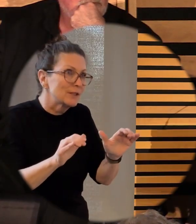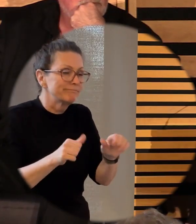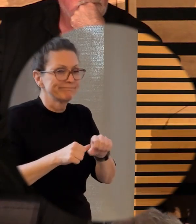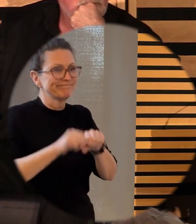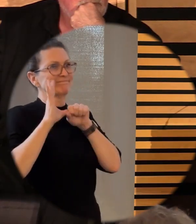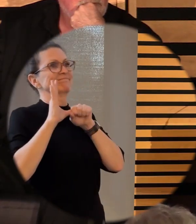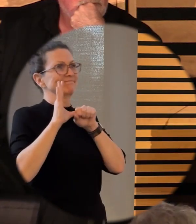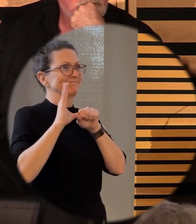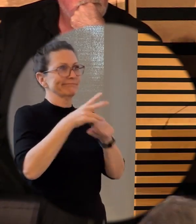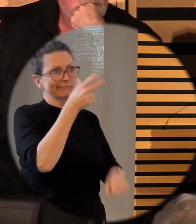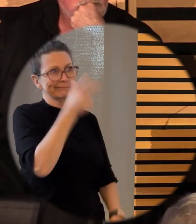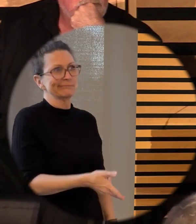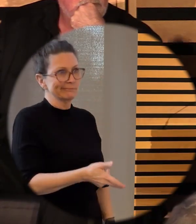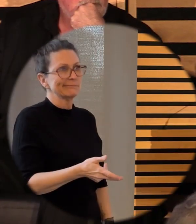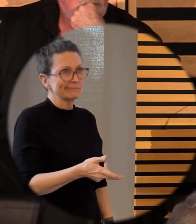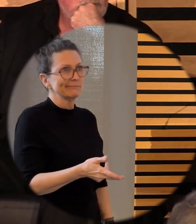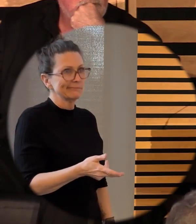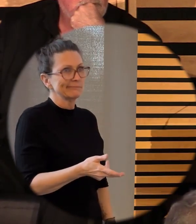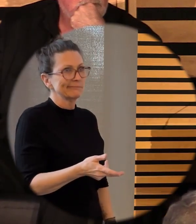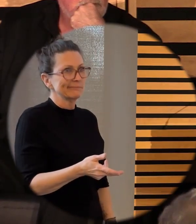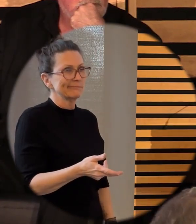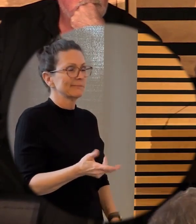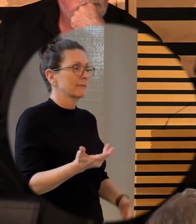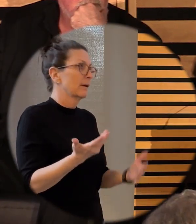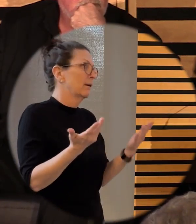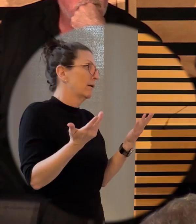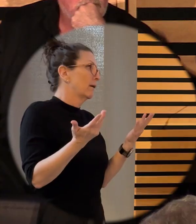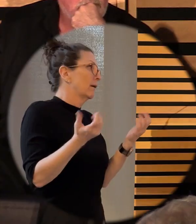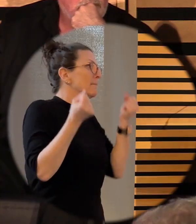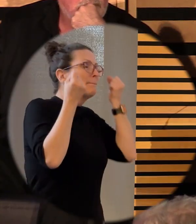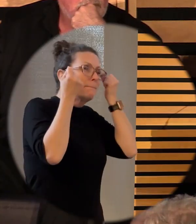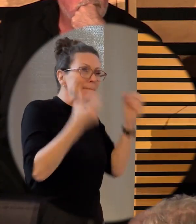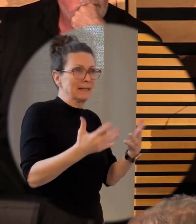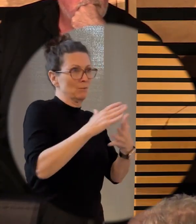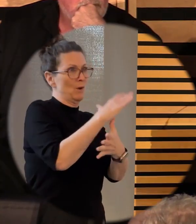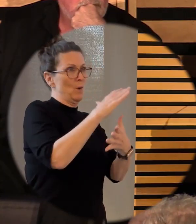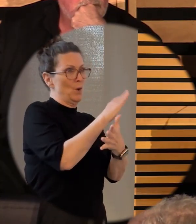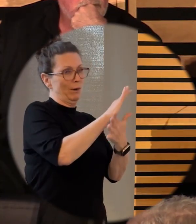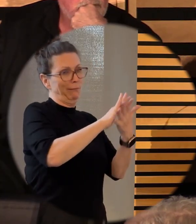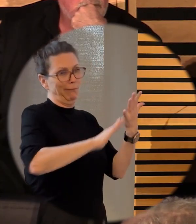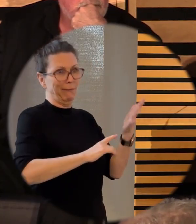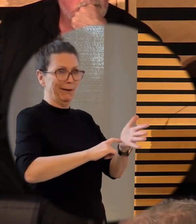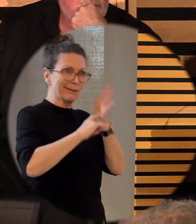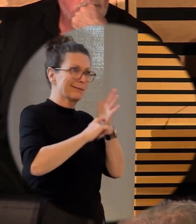it done because there are lots of priorities. There are lots of things we need to do and